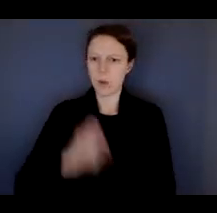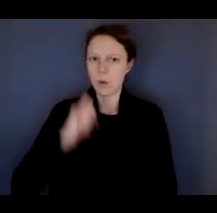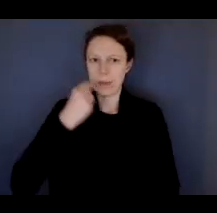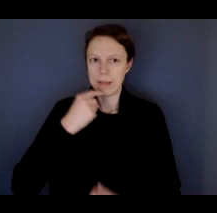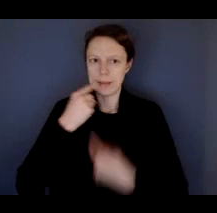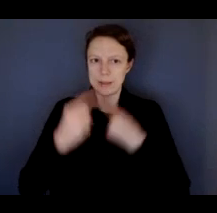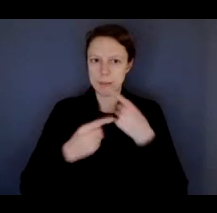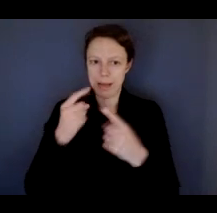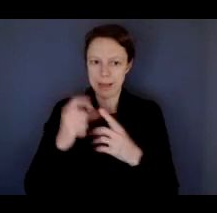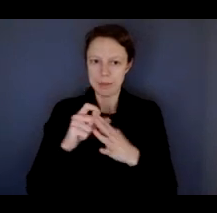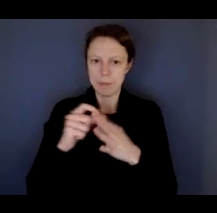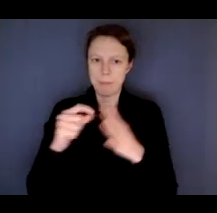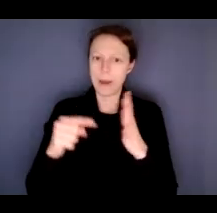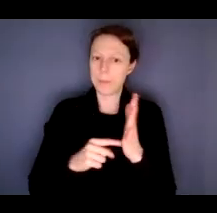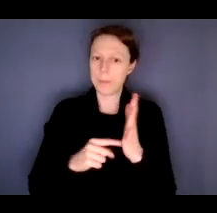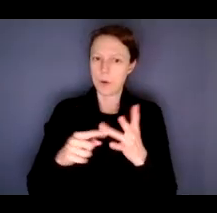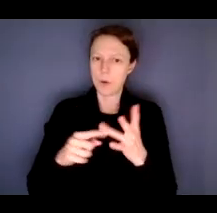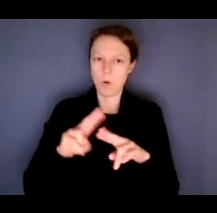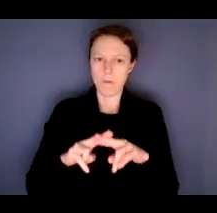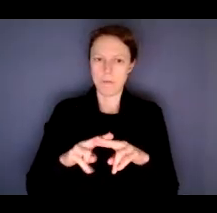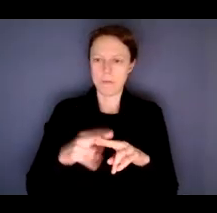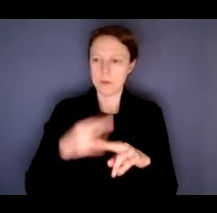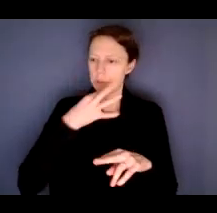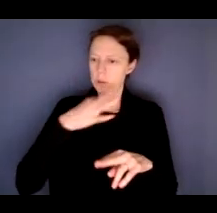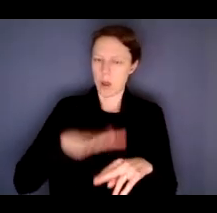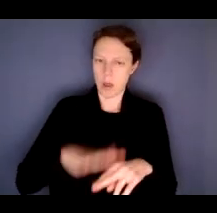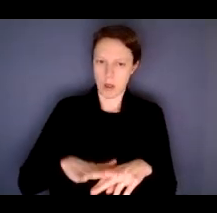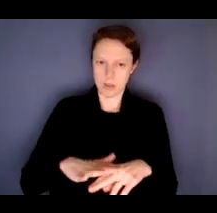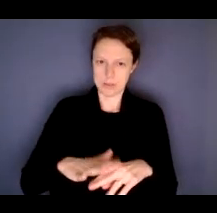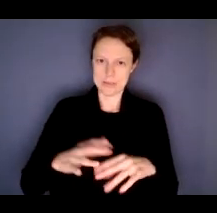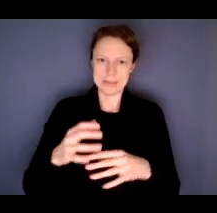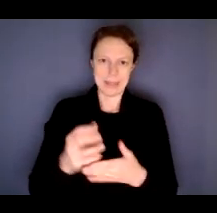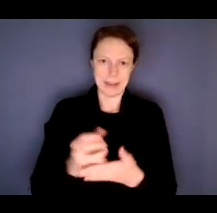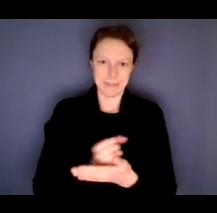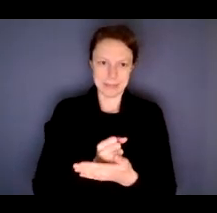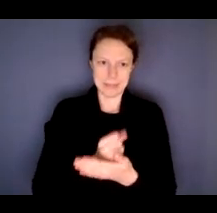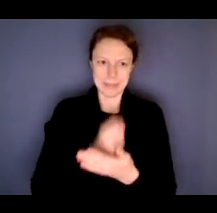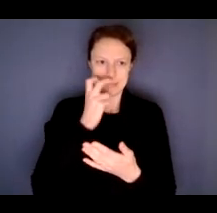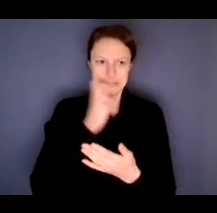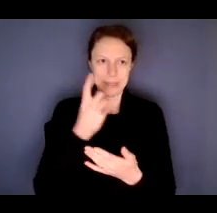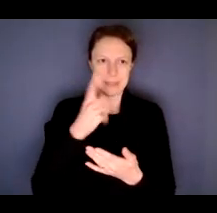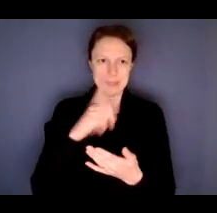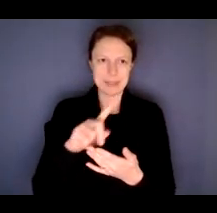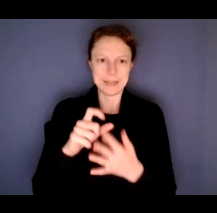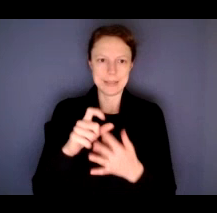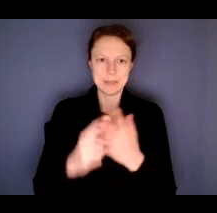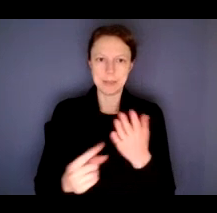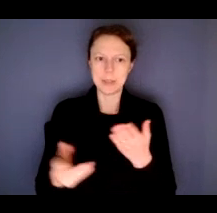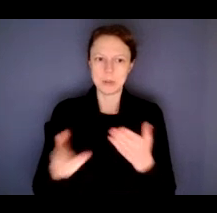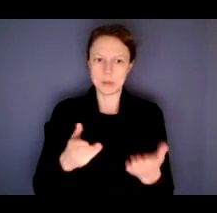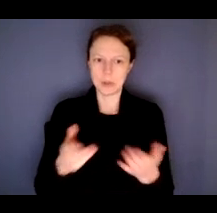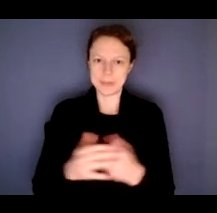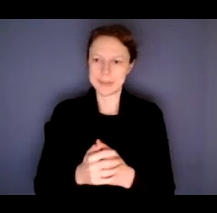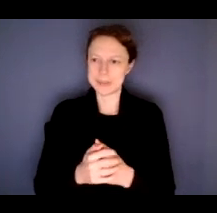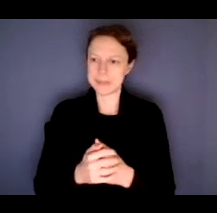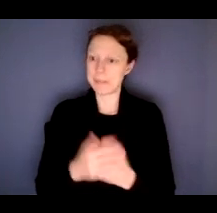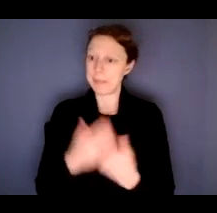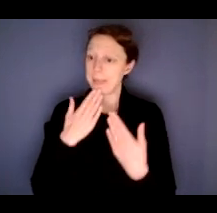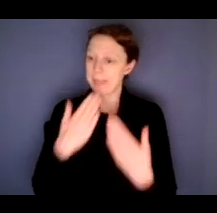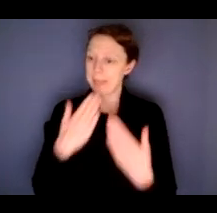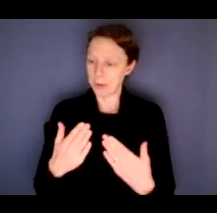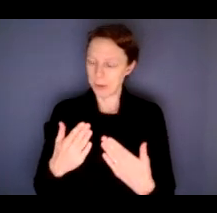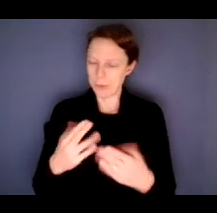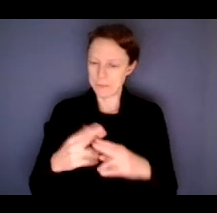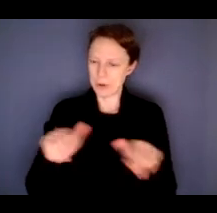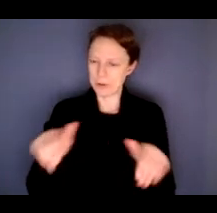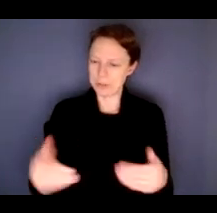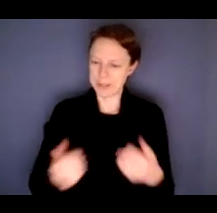and Disability Services. ESE: Good afternoon, everybody. My name is Ese. I am part of the office